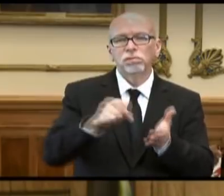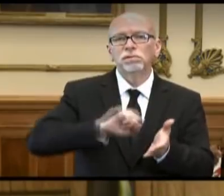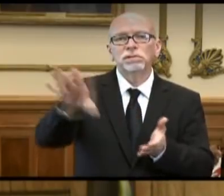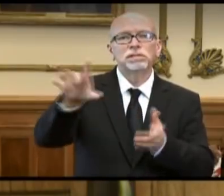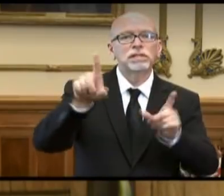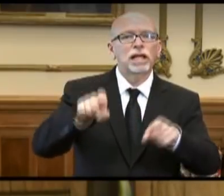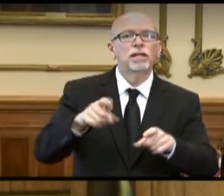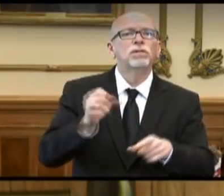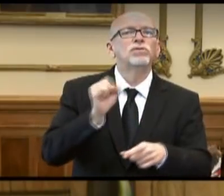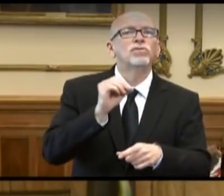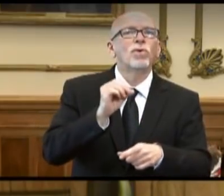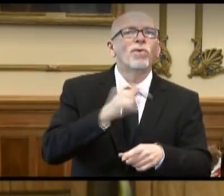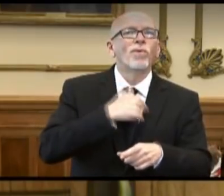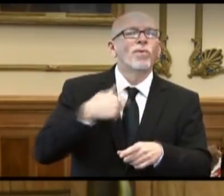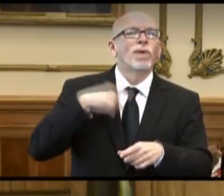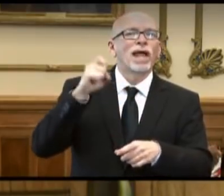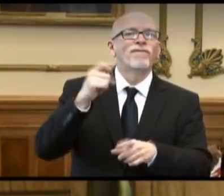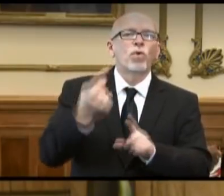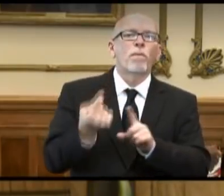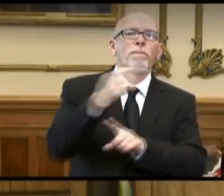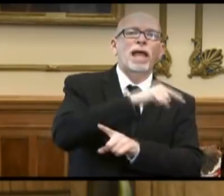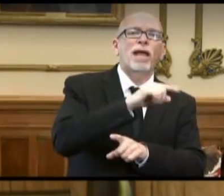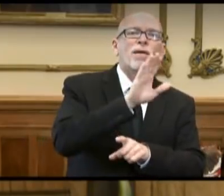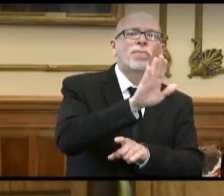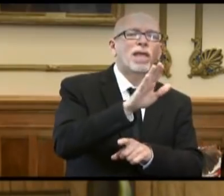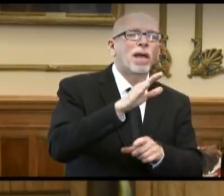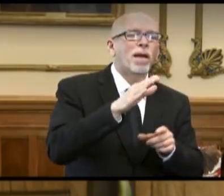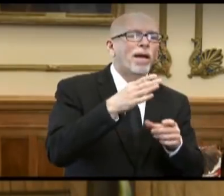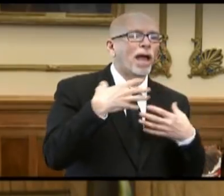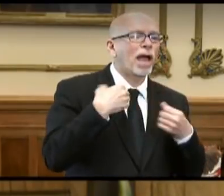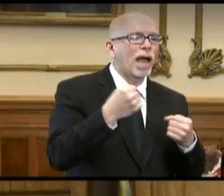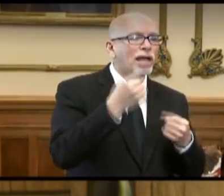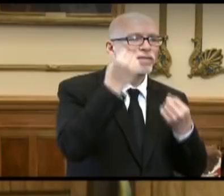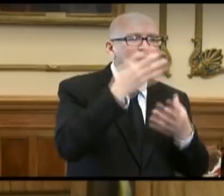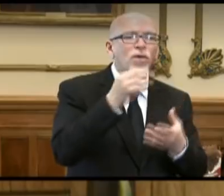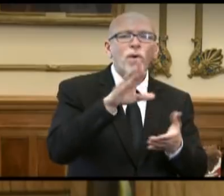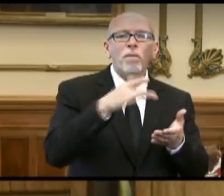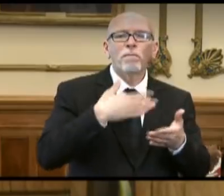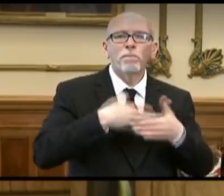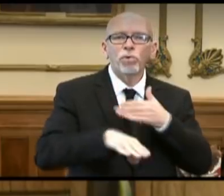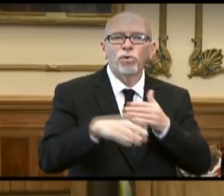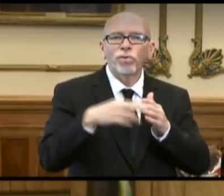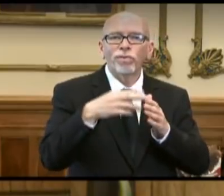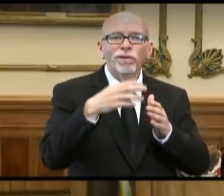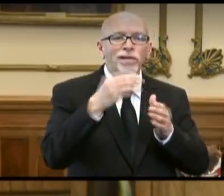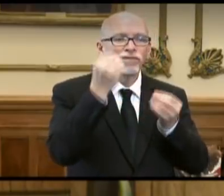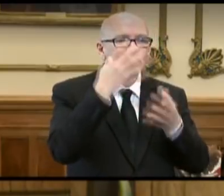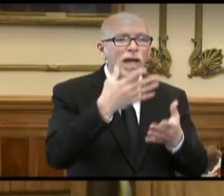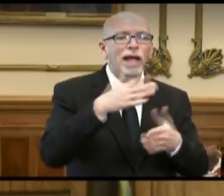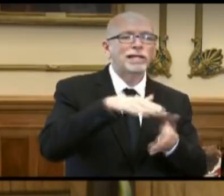MANY CHECK UNKNOWN. WHEN WE LOOK AT ETHNICITY, IT IS WORSE WITH REGARD TO THE DATA. WE ARE GOING BACK THROUGH PUBLIC